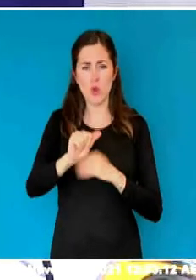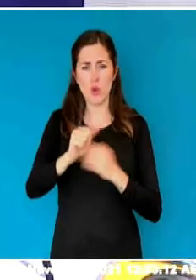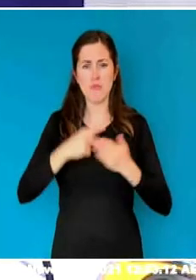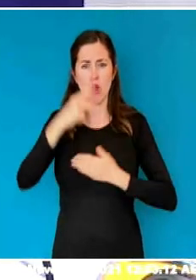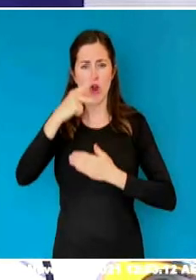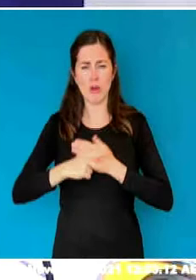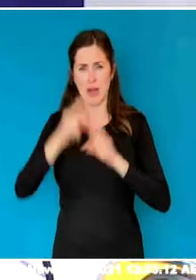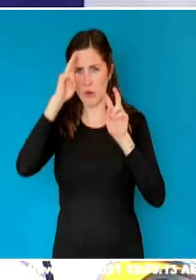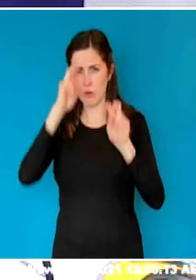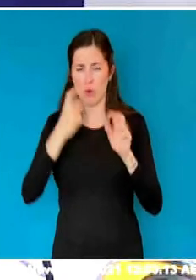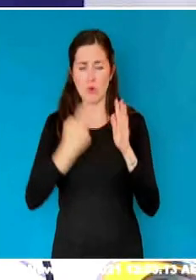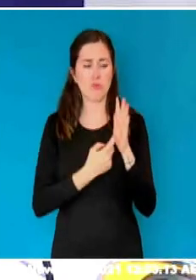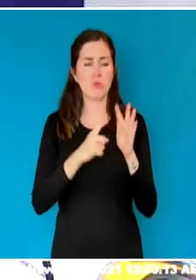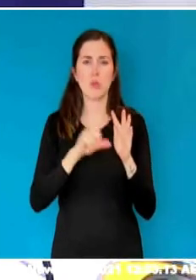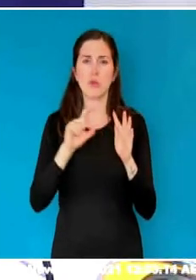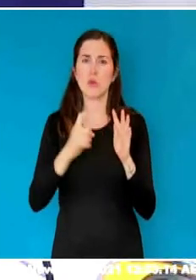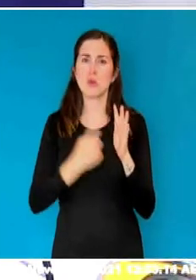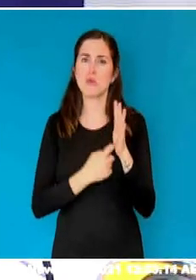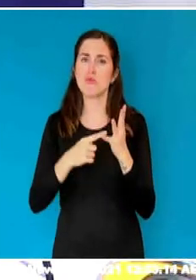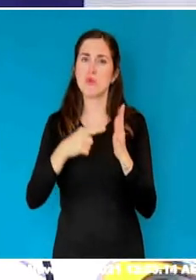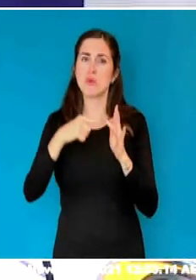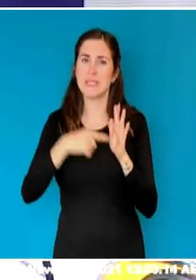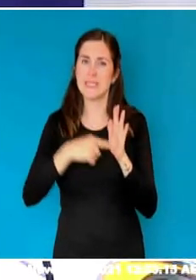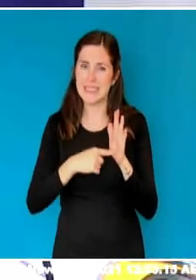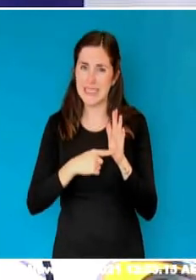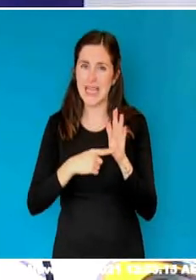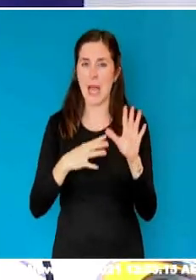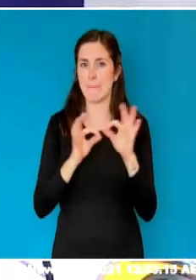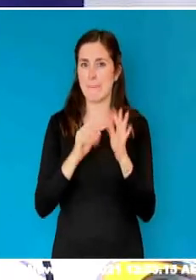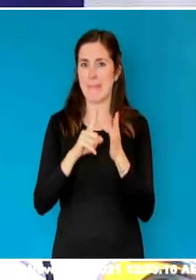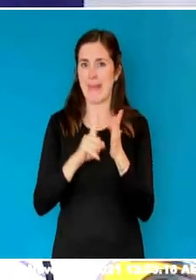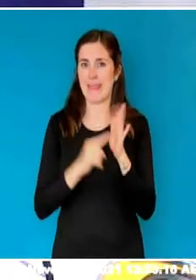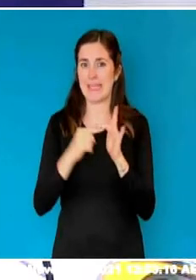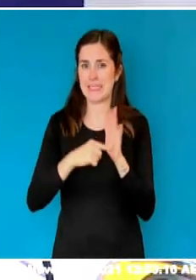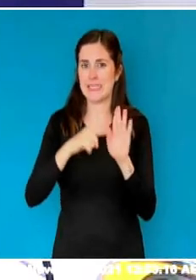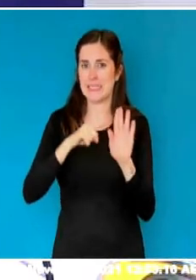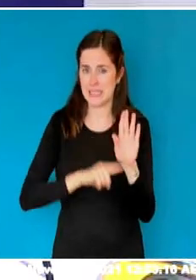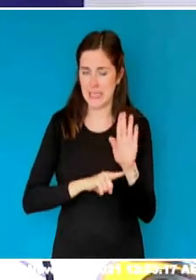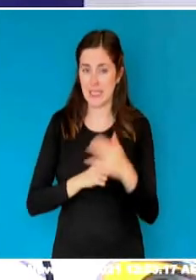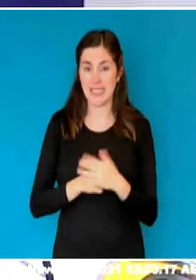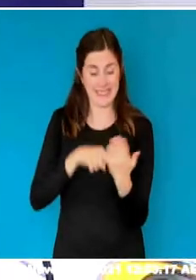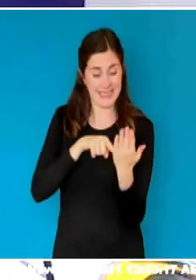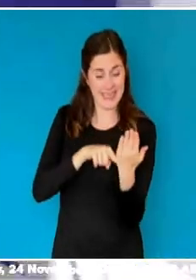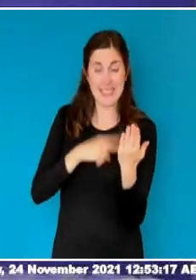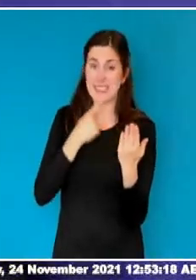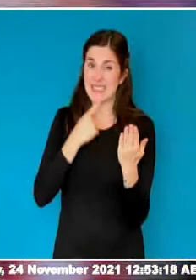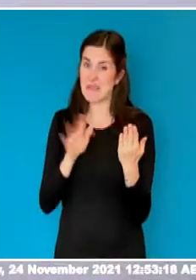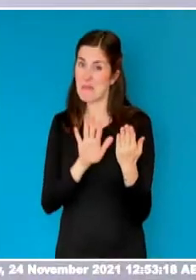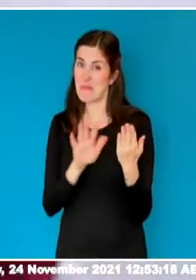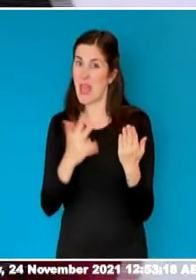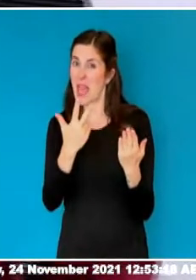And among the data you've provided, it indicates about 8,000 people or nearly 9,000